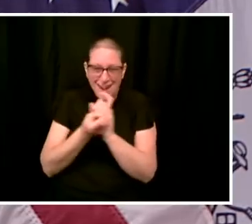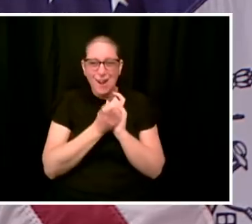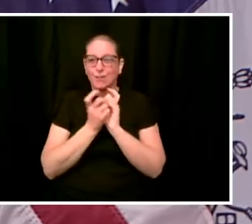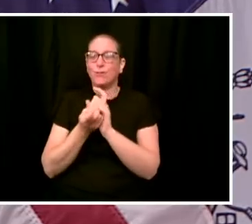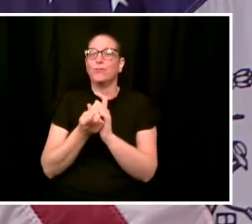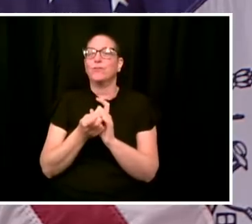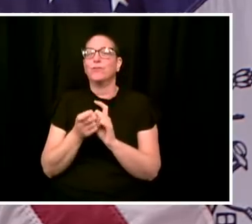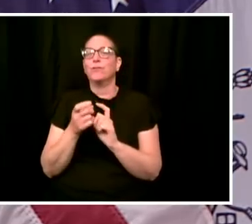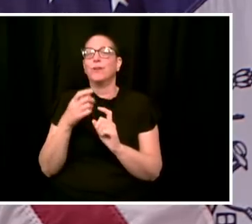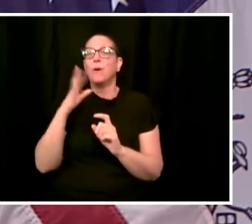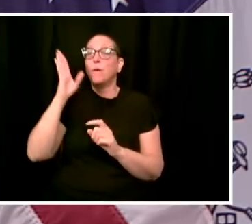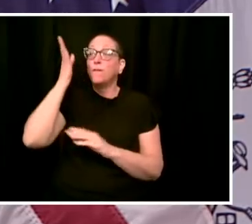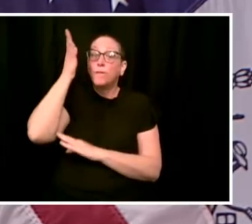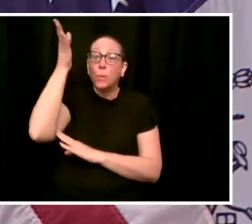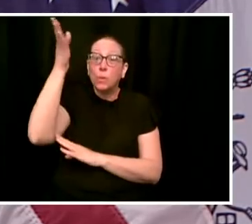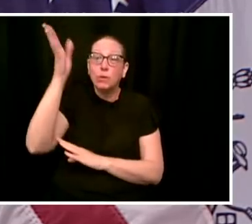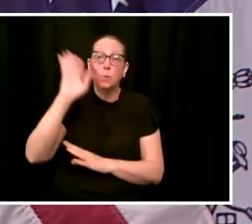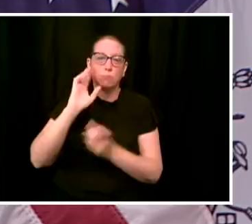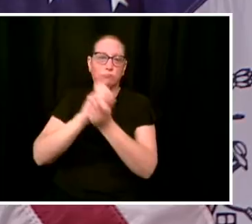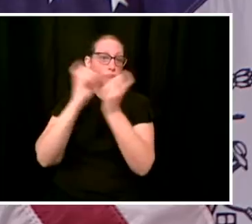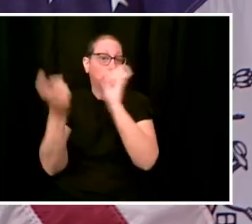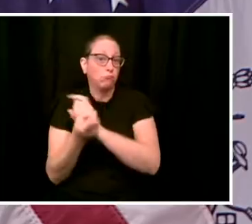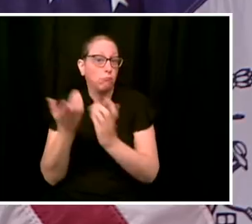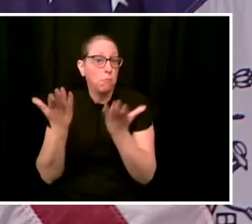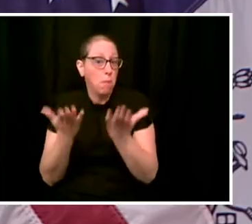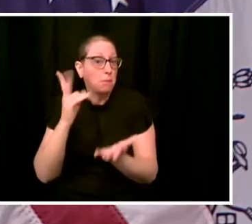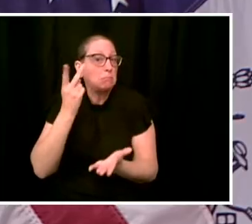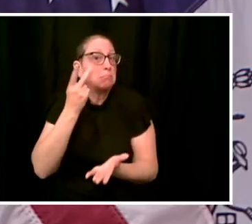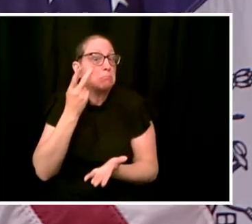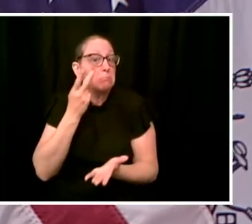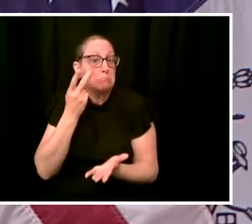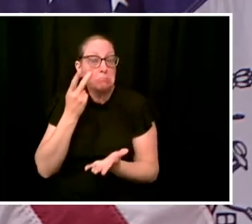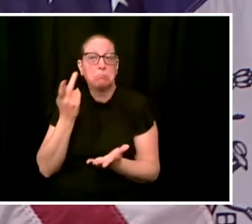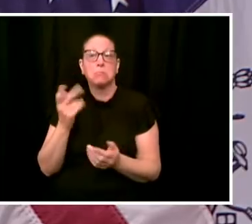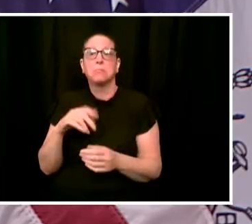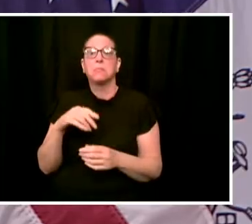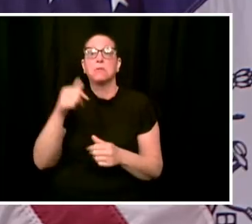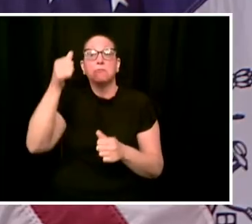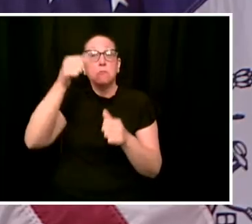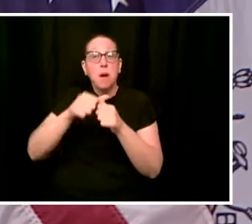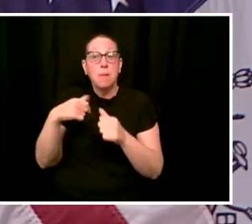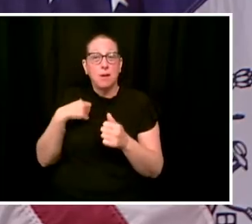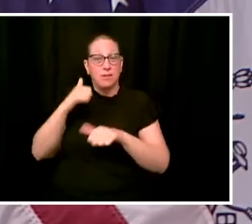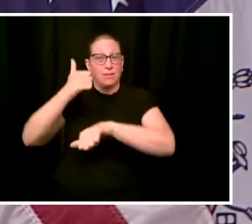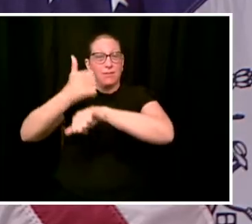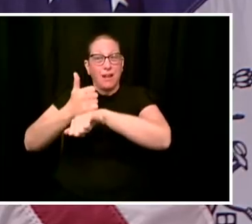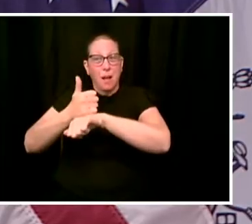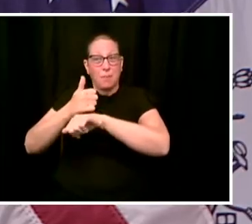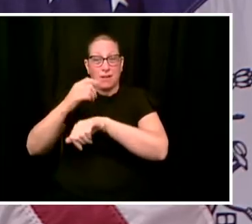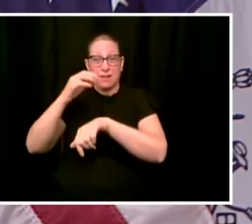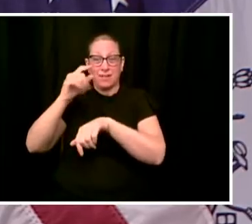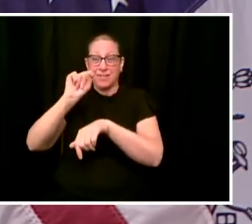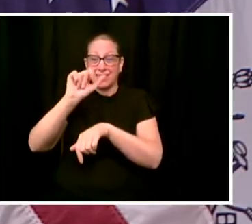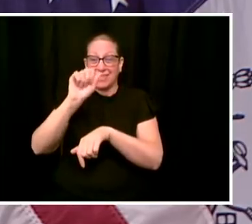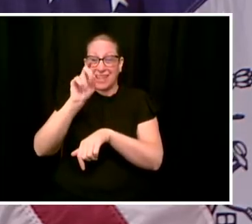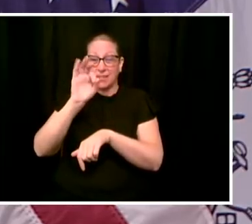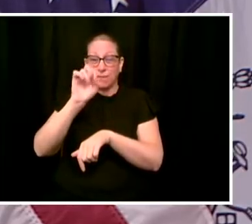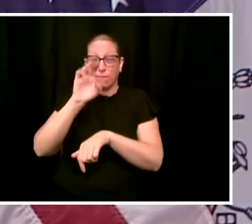FROM THIS HORRILEB CSRIIS THAT WILL CHANGE THE WAY WE DO THINGS IN THE